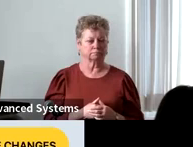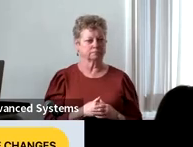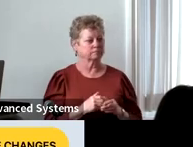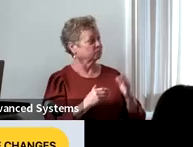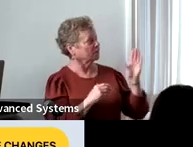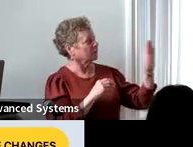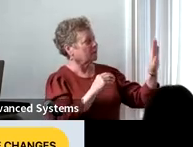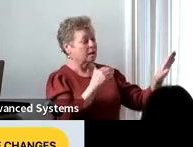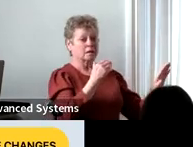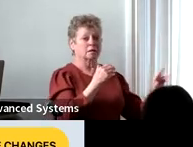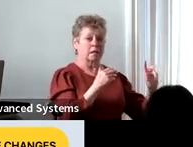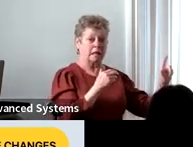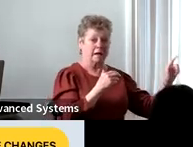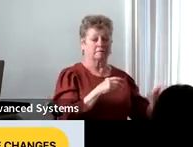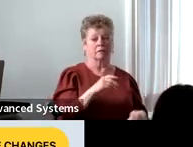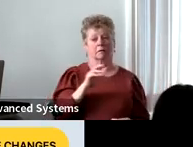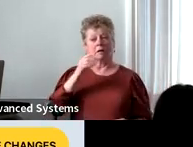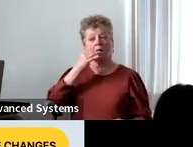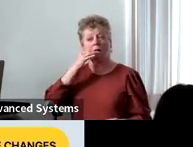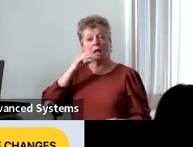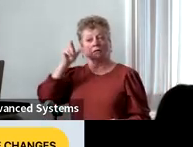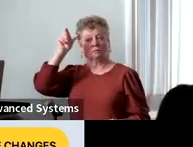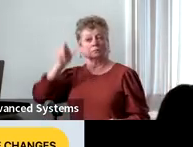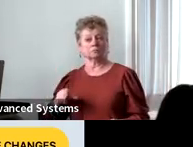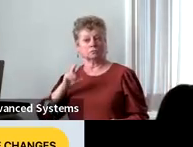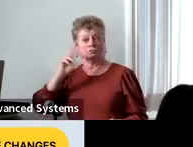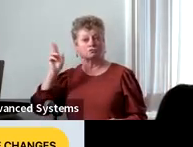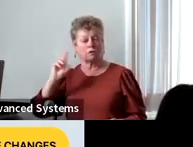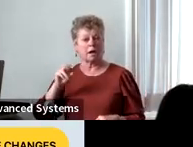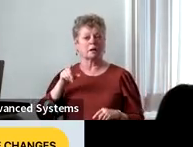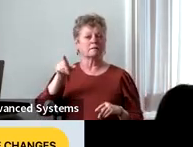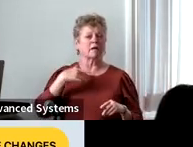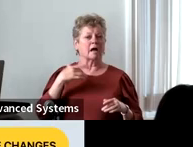The colours on the right represent concerns if they are purple.